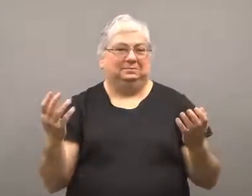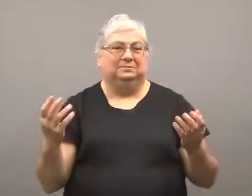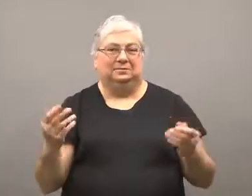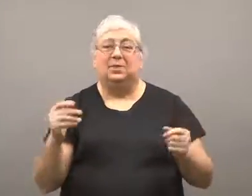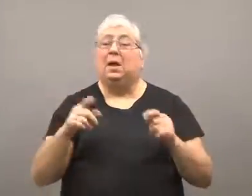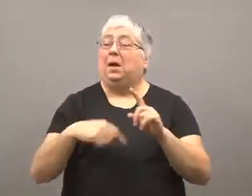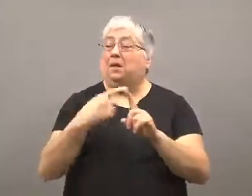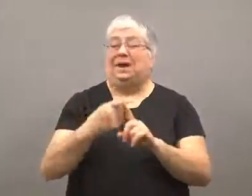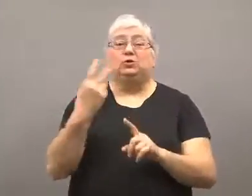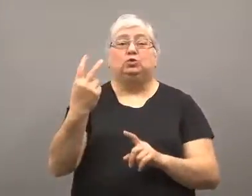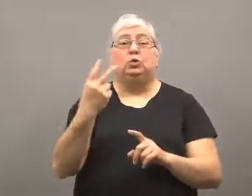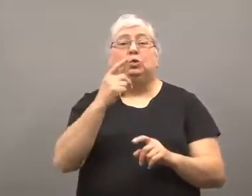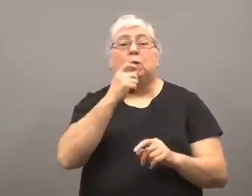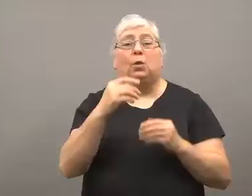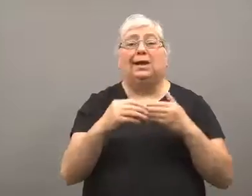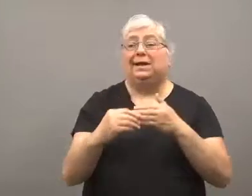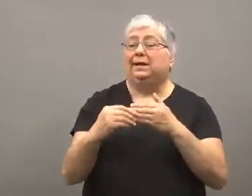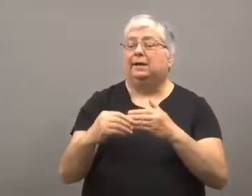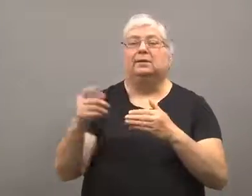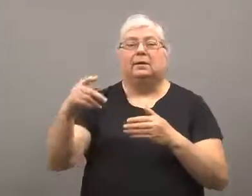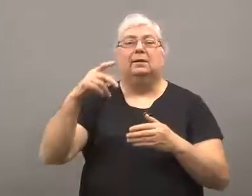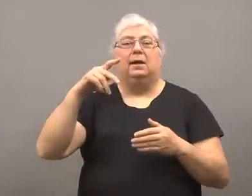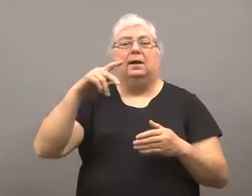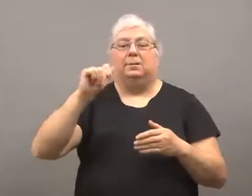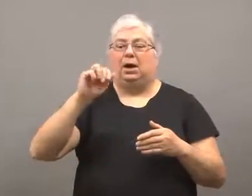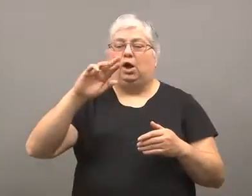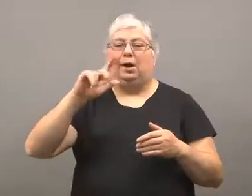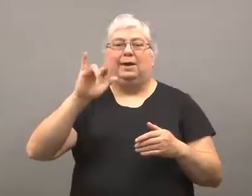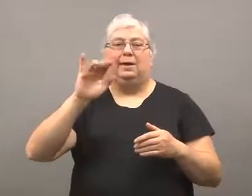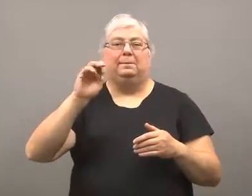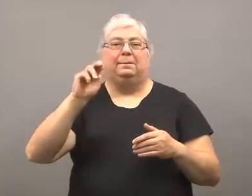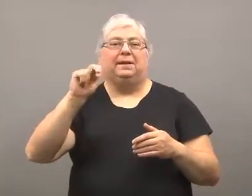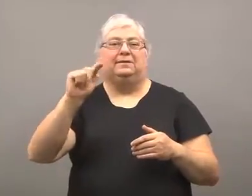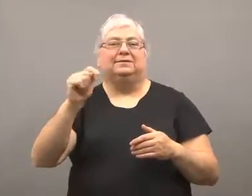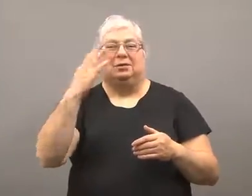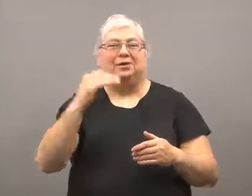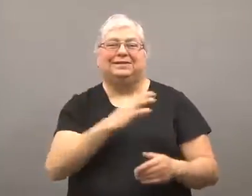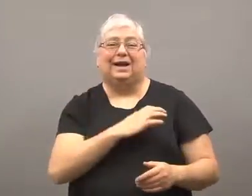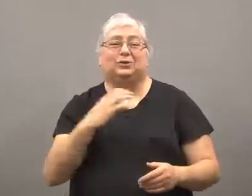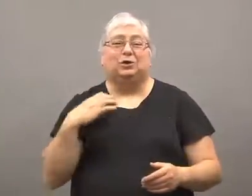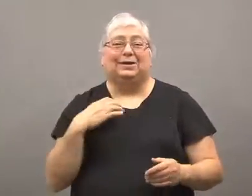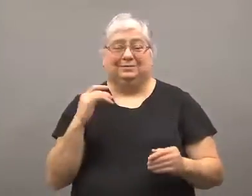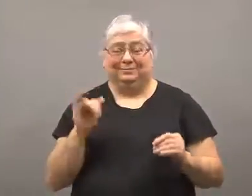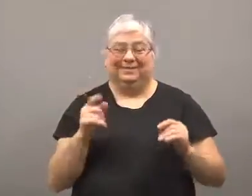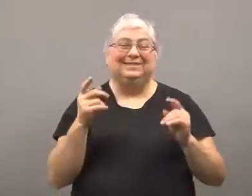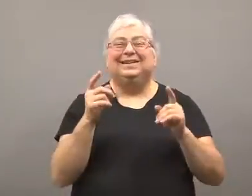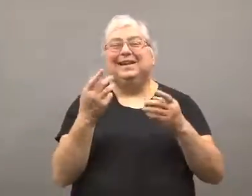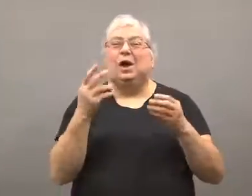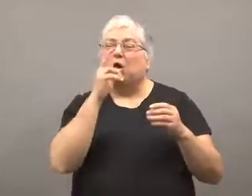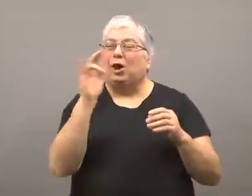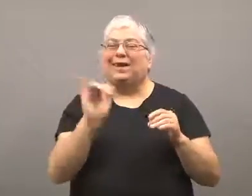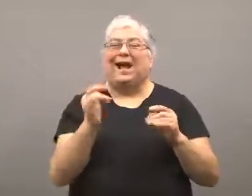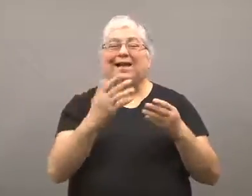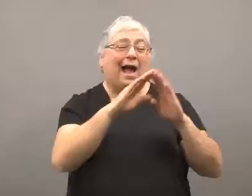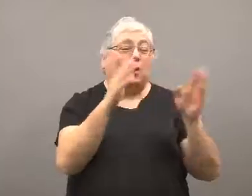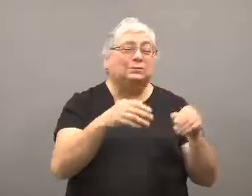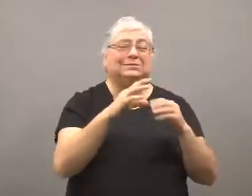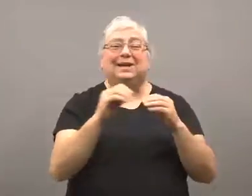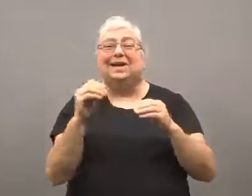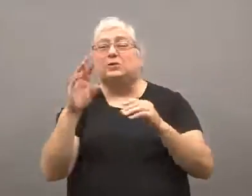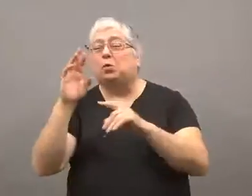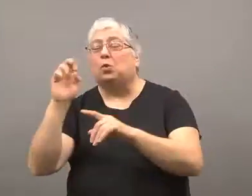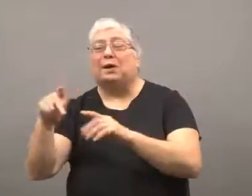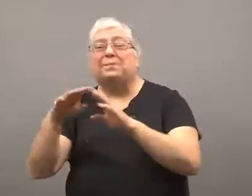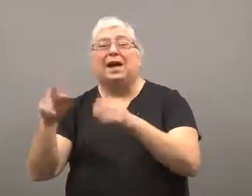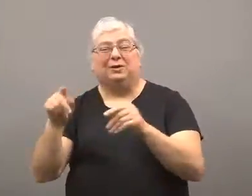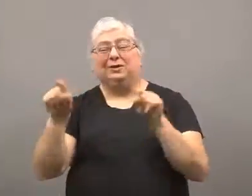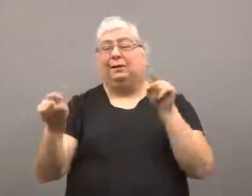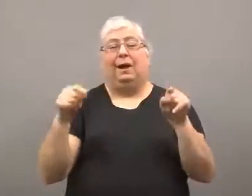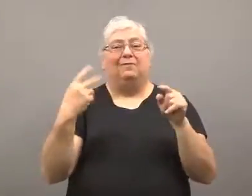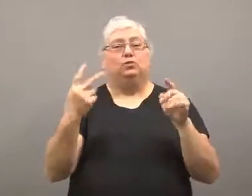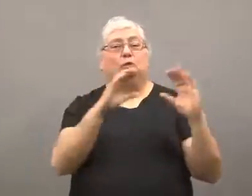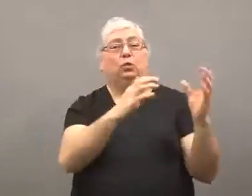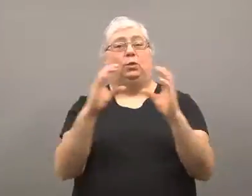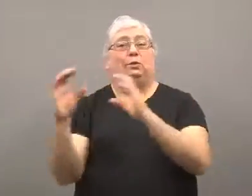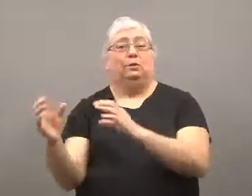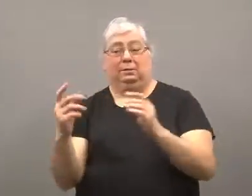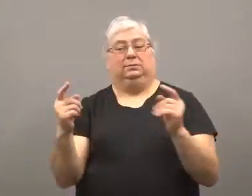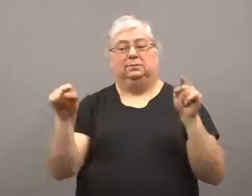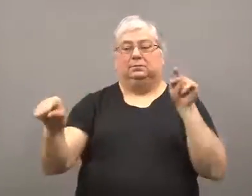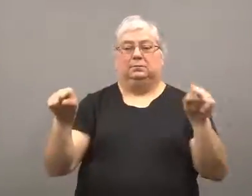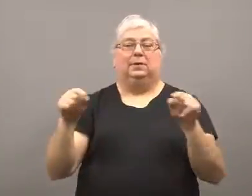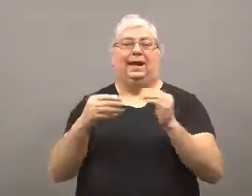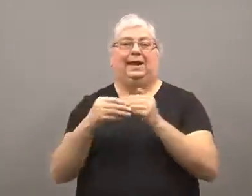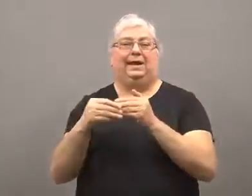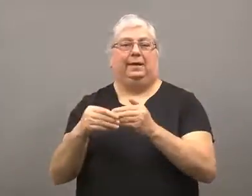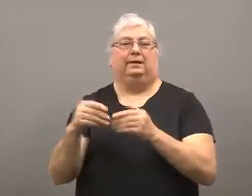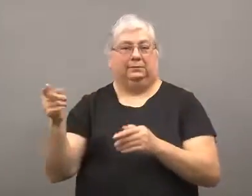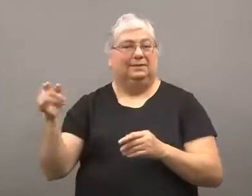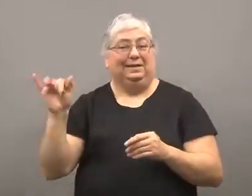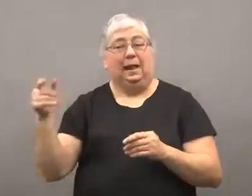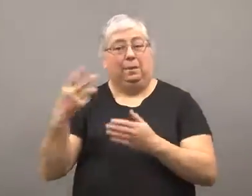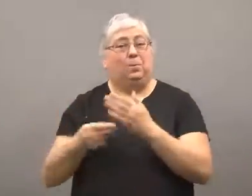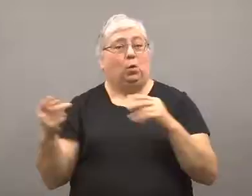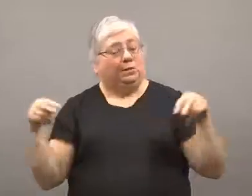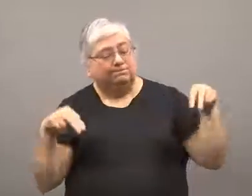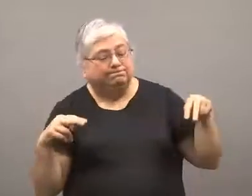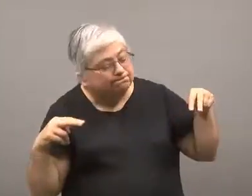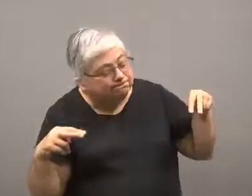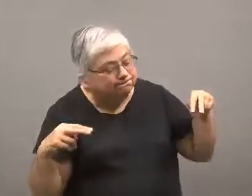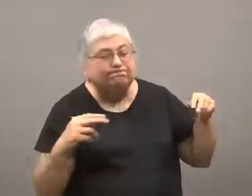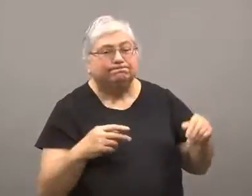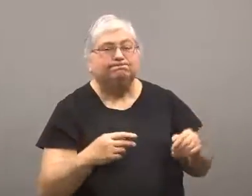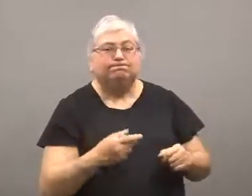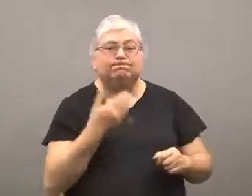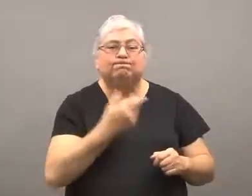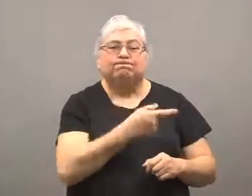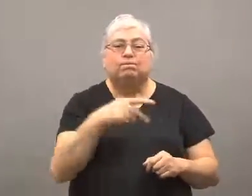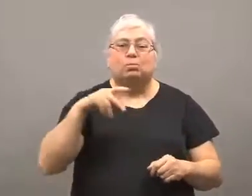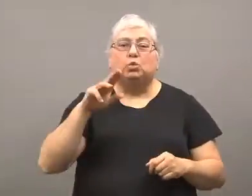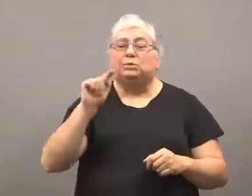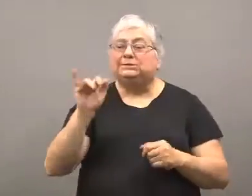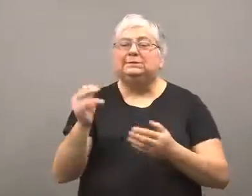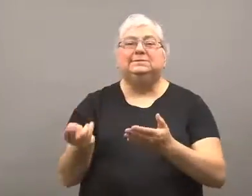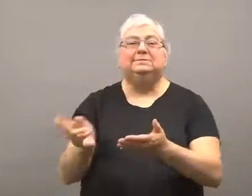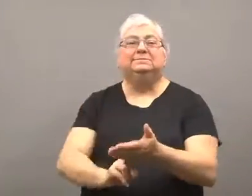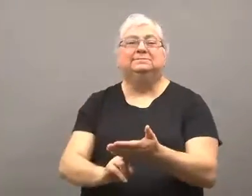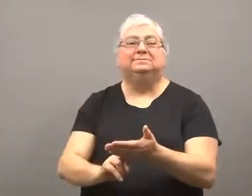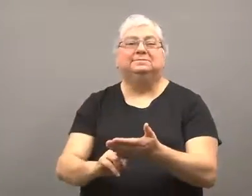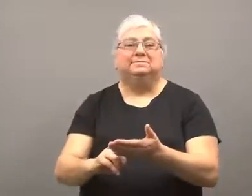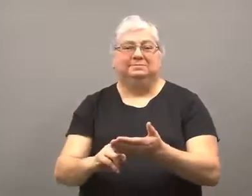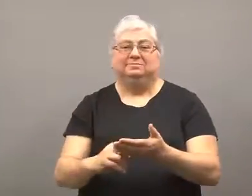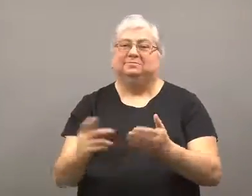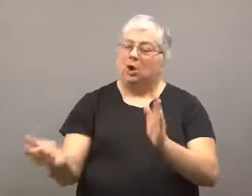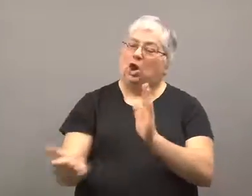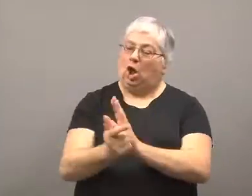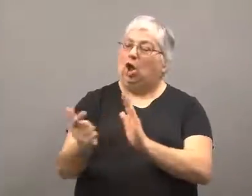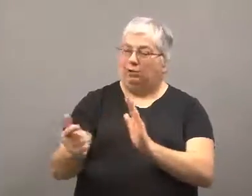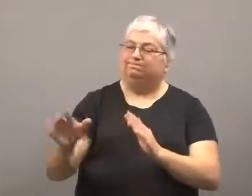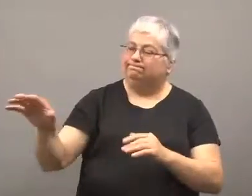Another two are leaders of the chambers of Parliament.